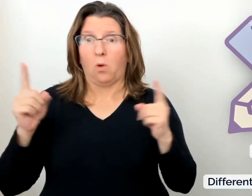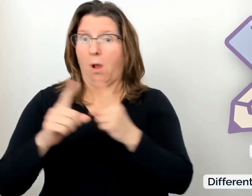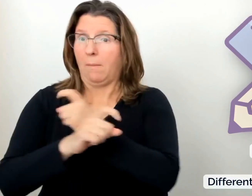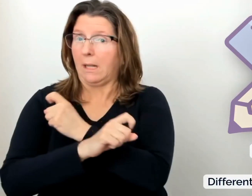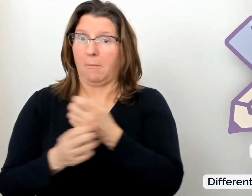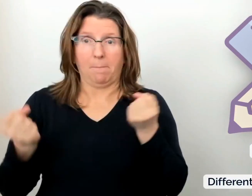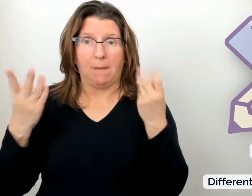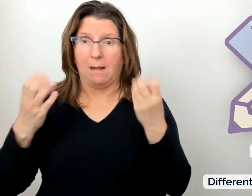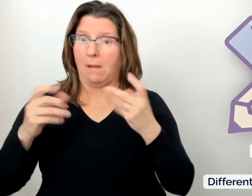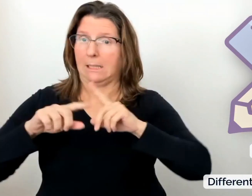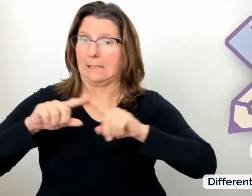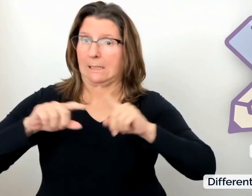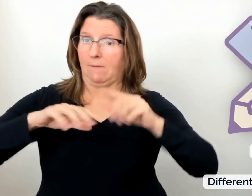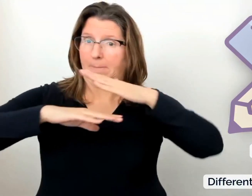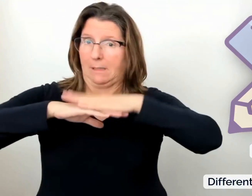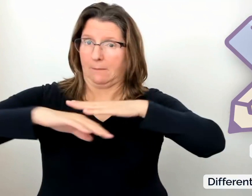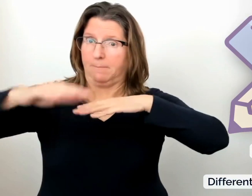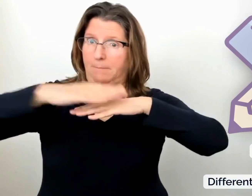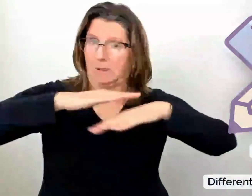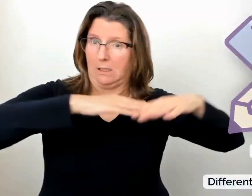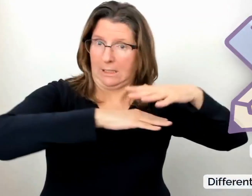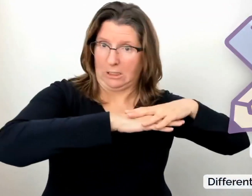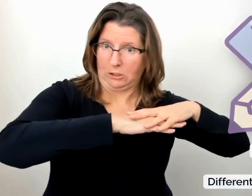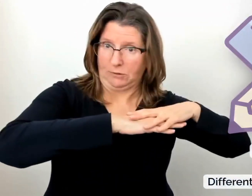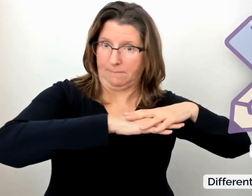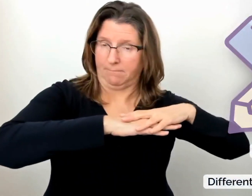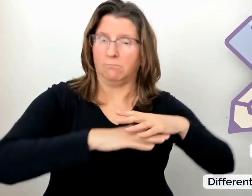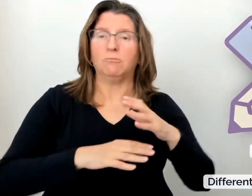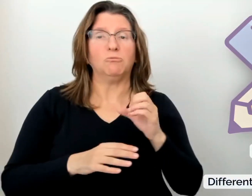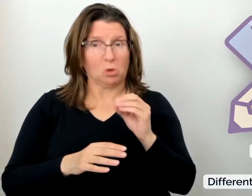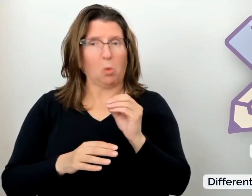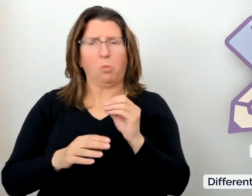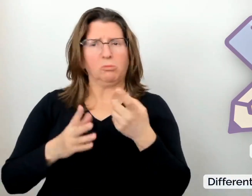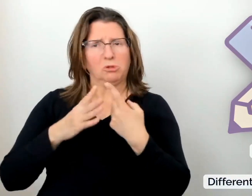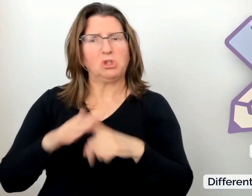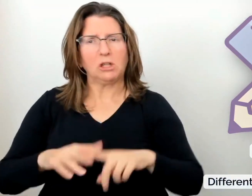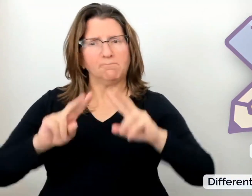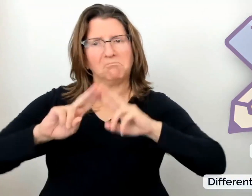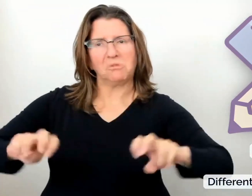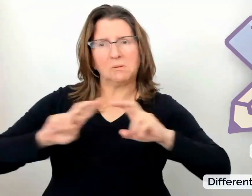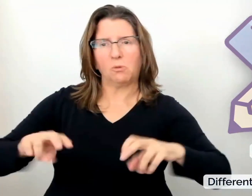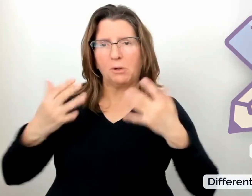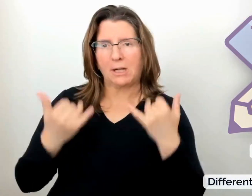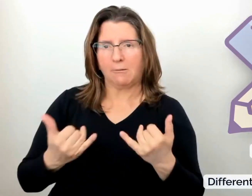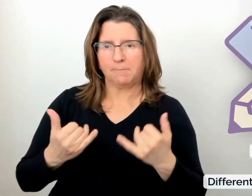It is complicated, there are several layers to it. So let's get started.